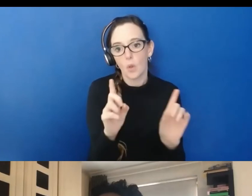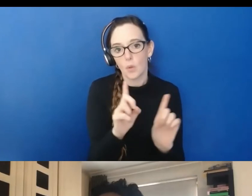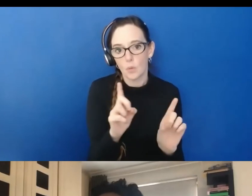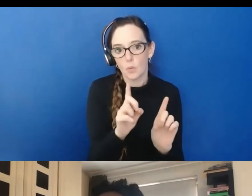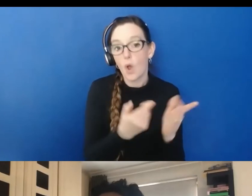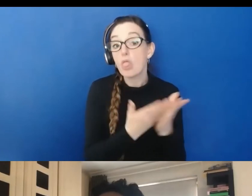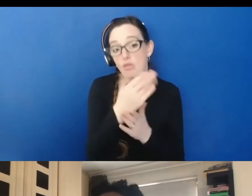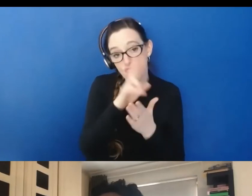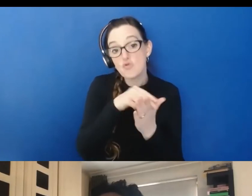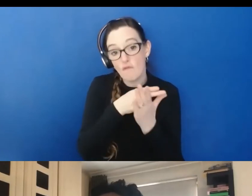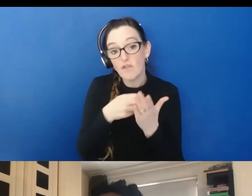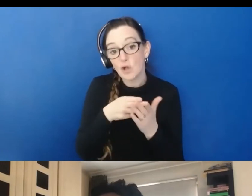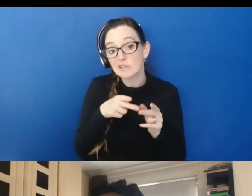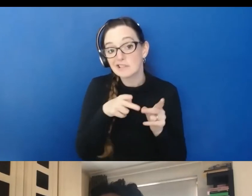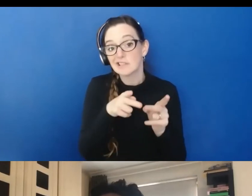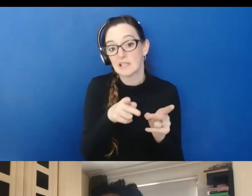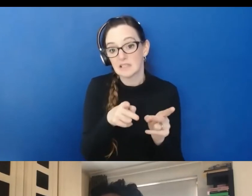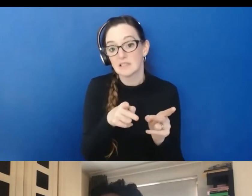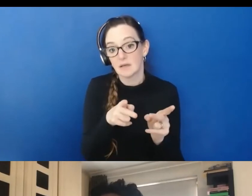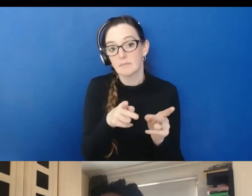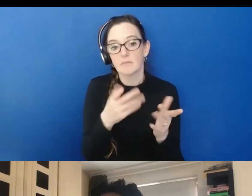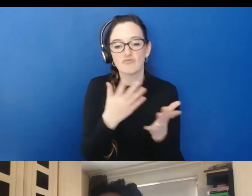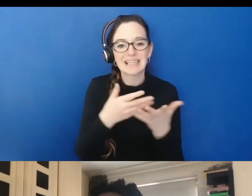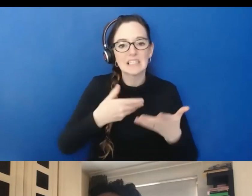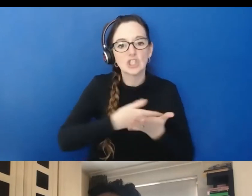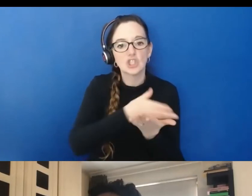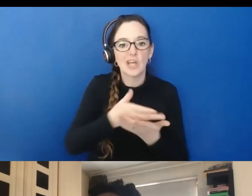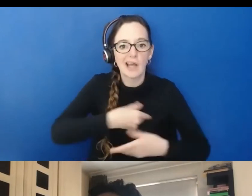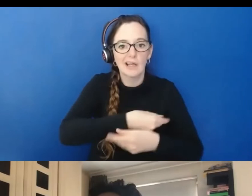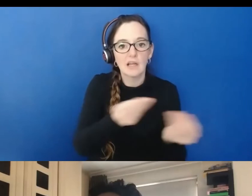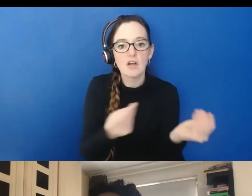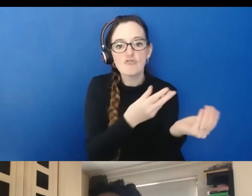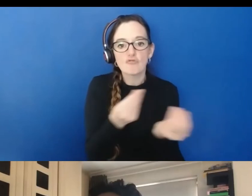that has been created through the voting system mechanism, distributing resources.